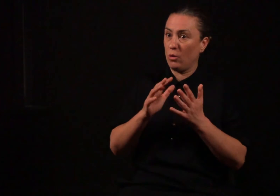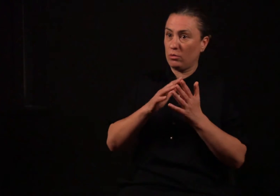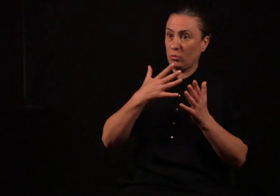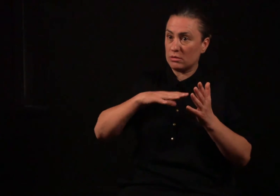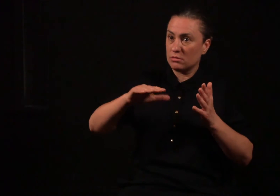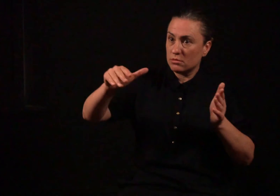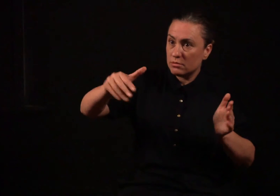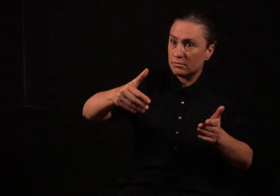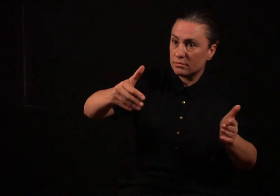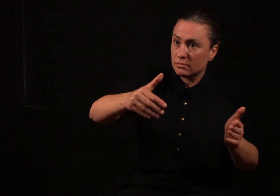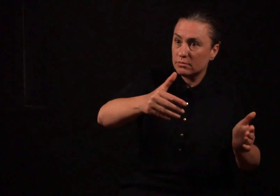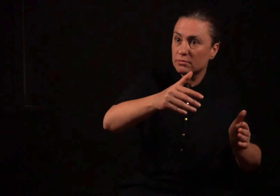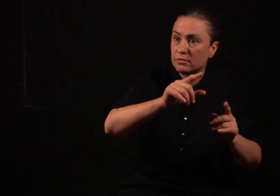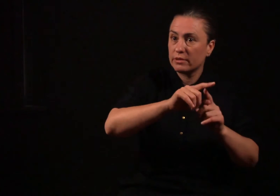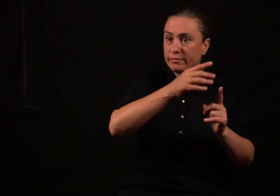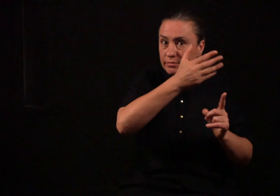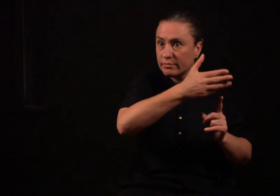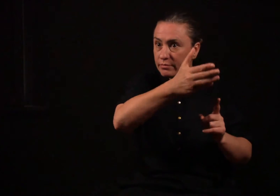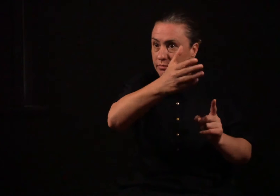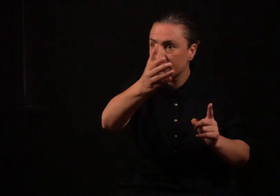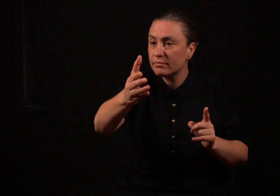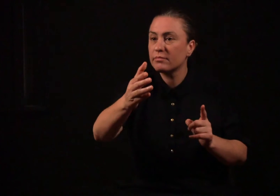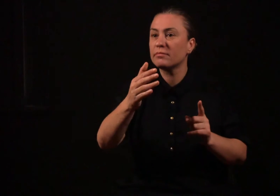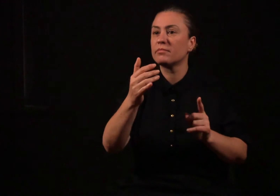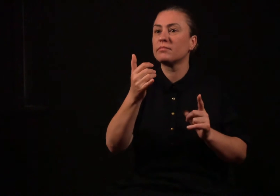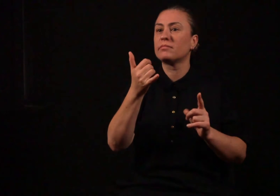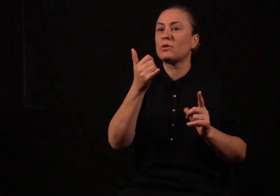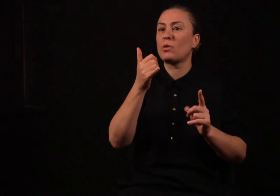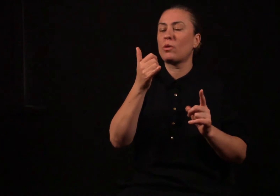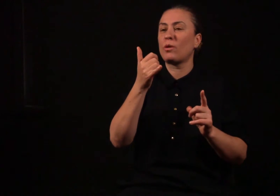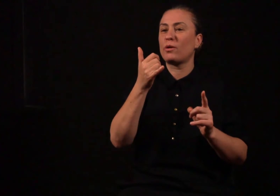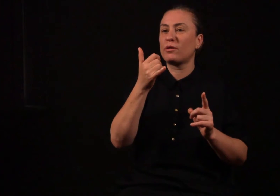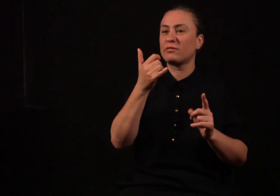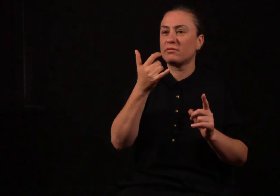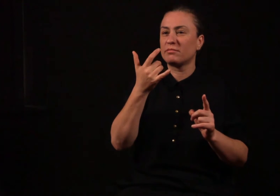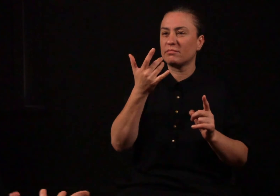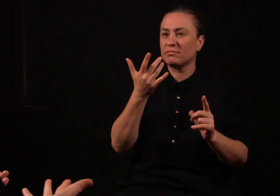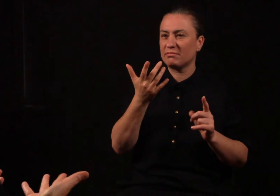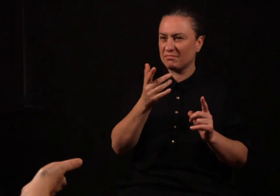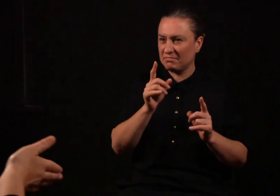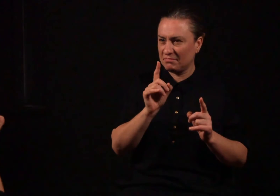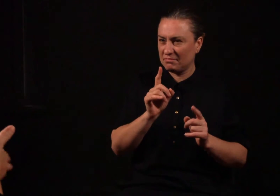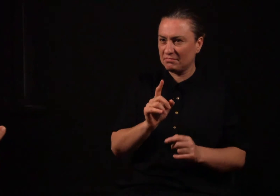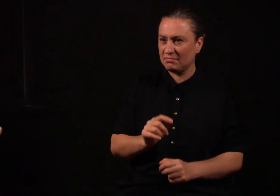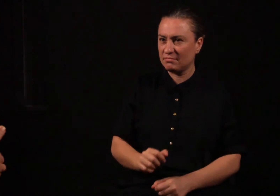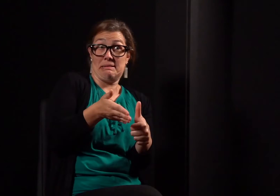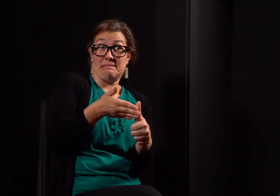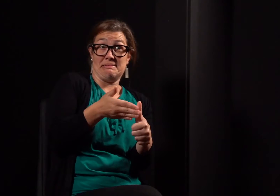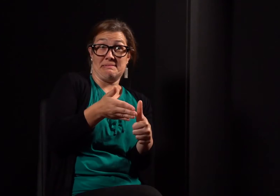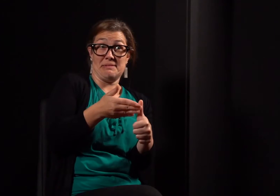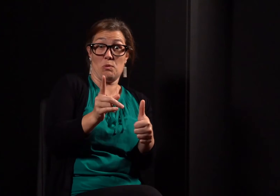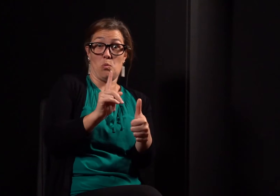Do you mean you want to be formally introduced to everybody there or how does that look? Well, it really depends.